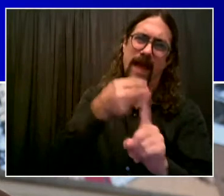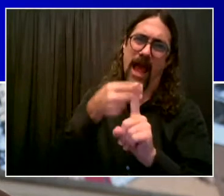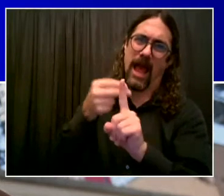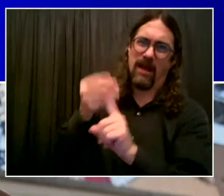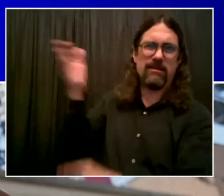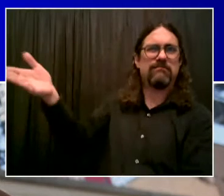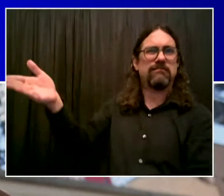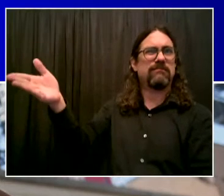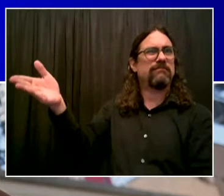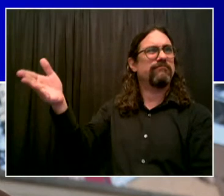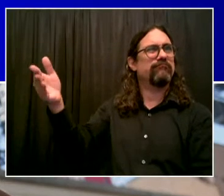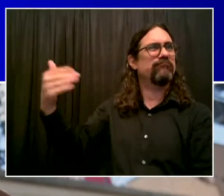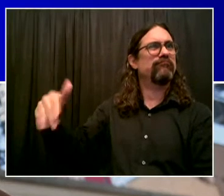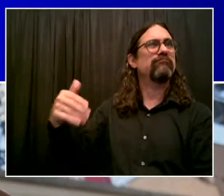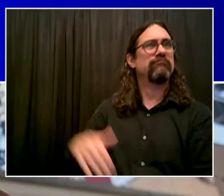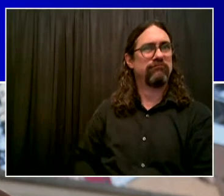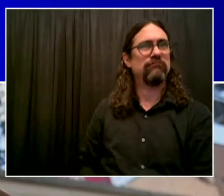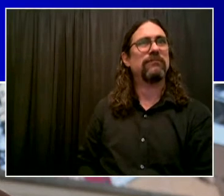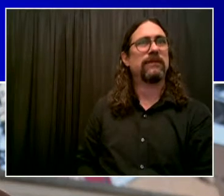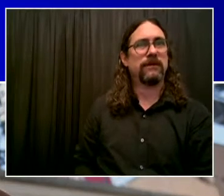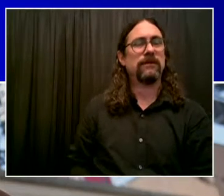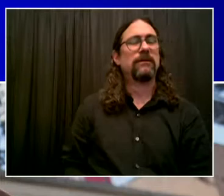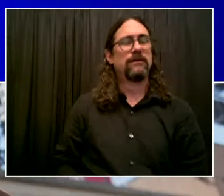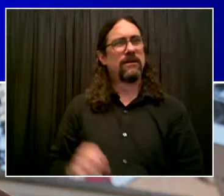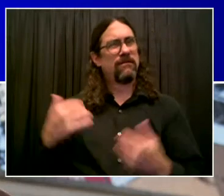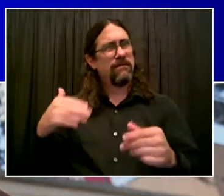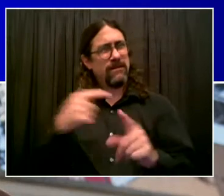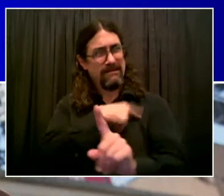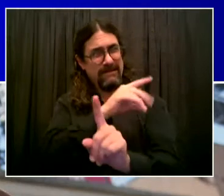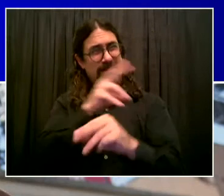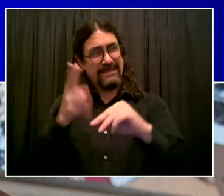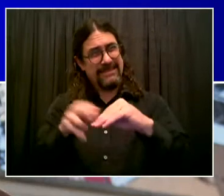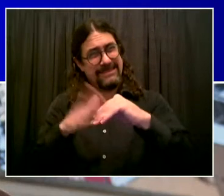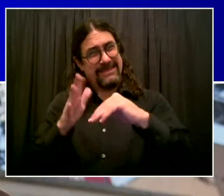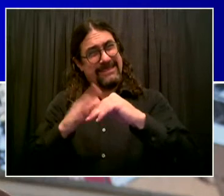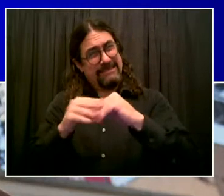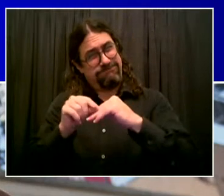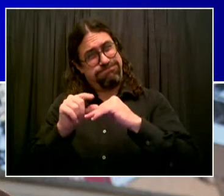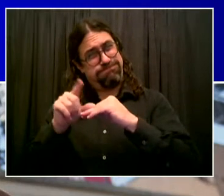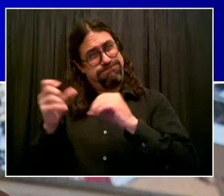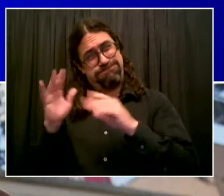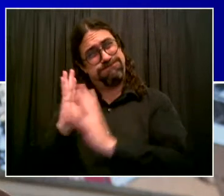NUMBER 200 THOUSAND. WE JUST PASSED THE 200,000 MARK